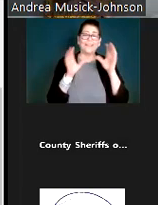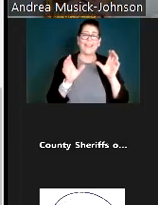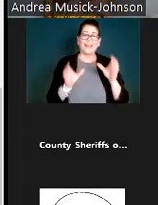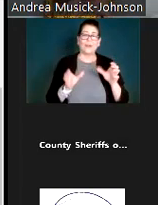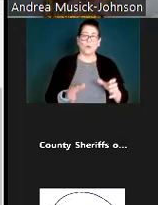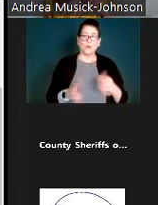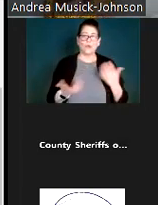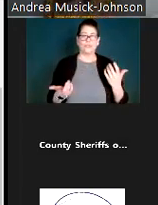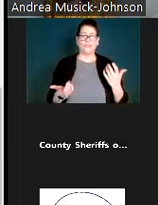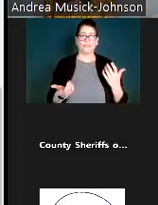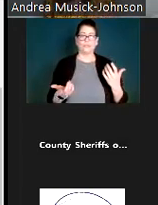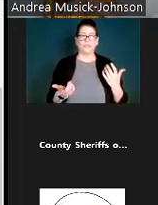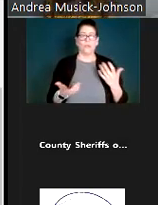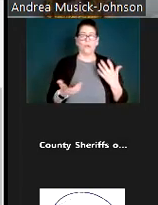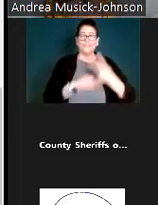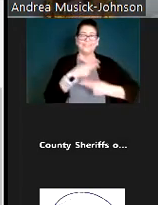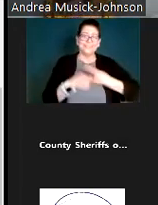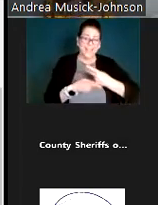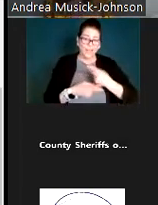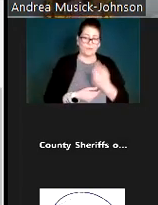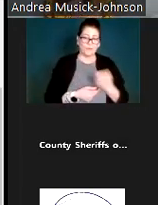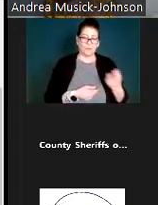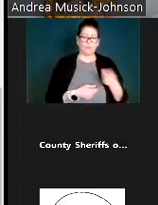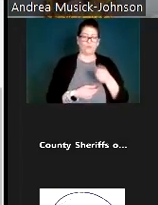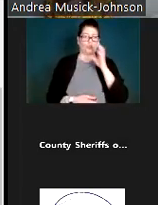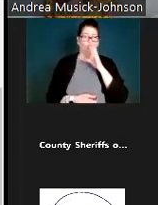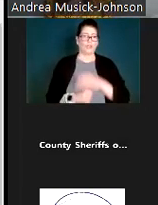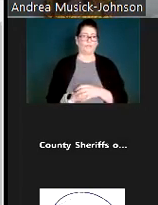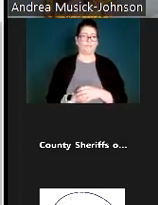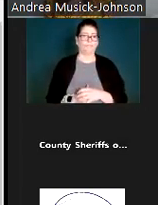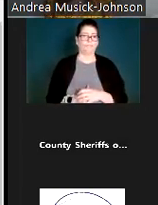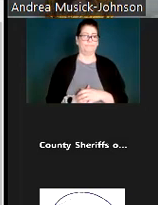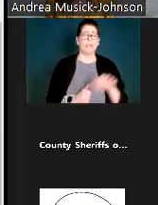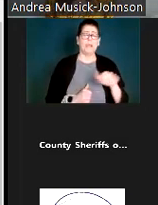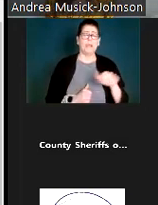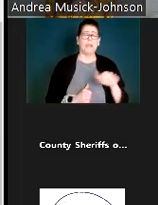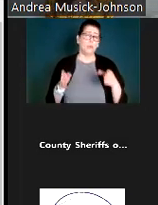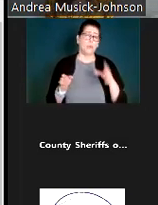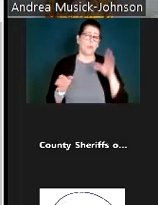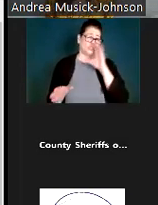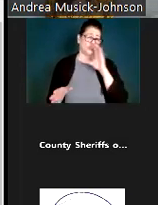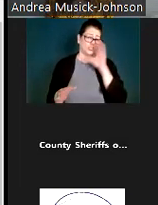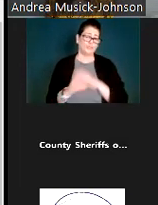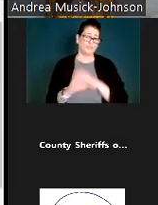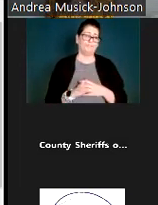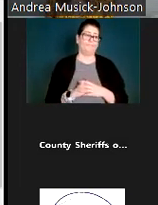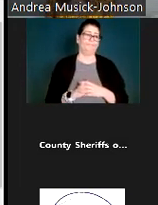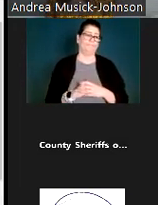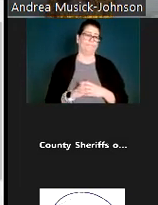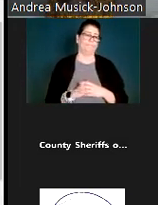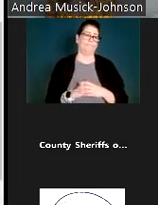resource you're looking for. So that's another way to look for resources throughout your state.